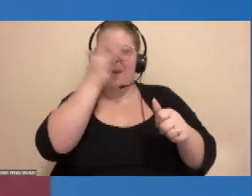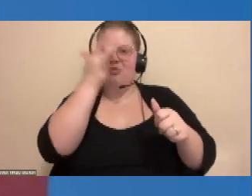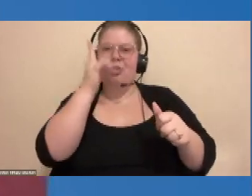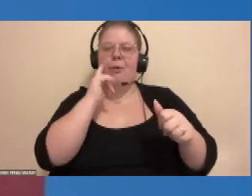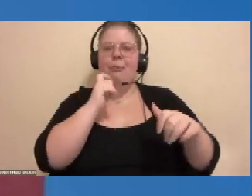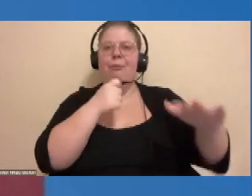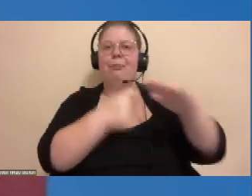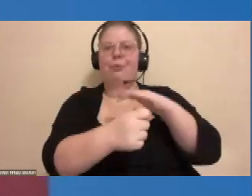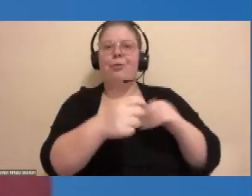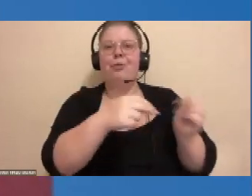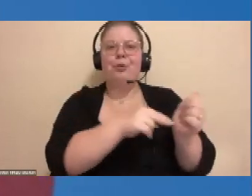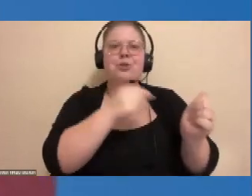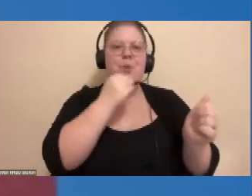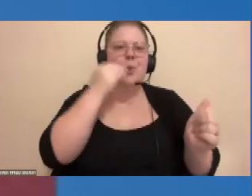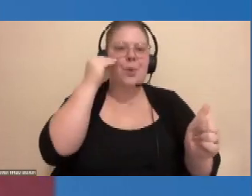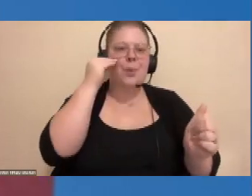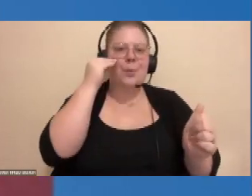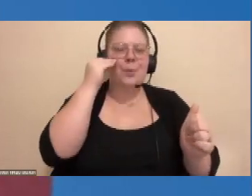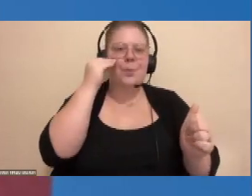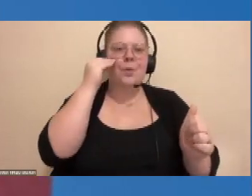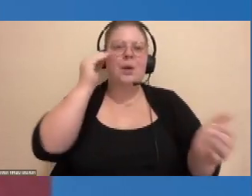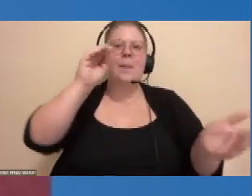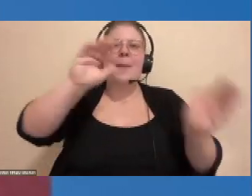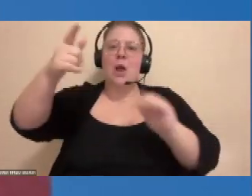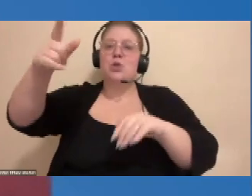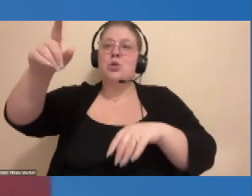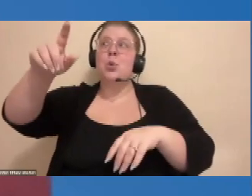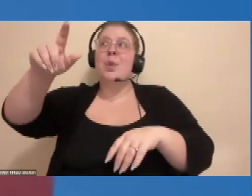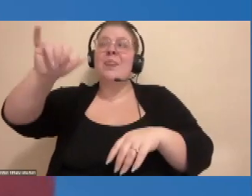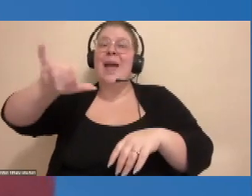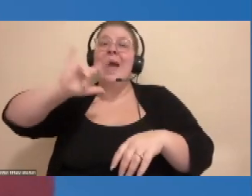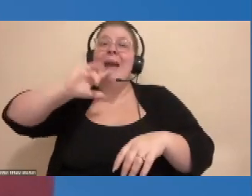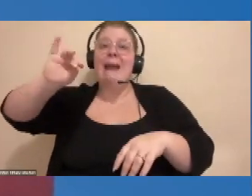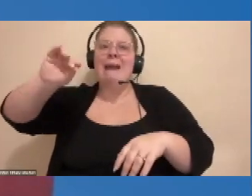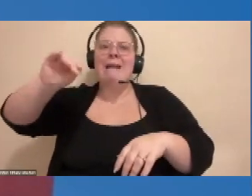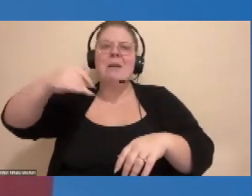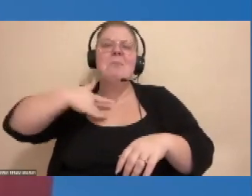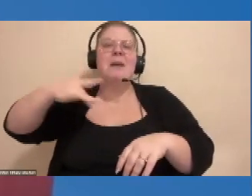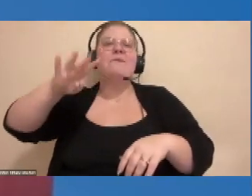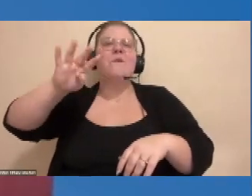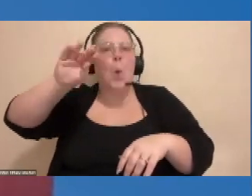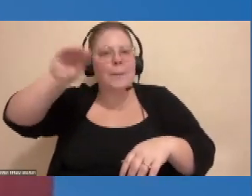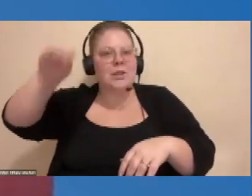4% of the general population at that age. And so clearly,